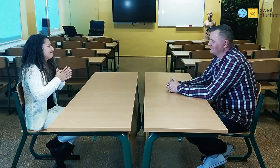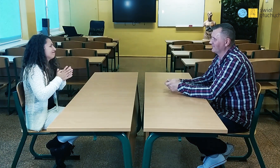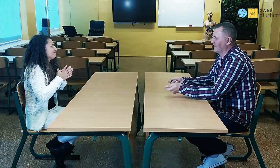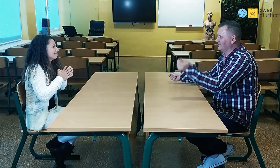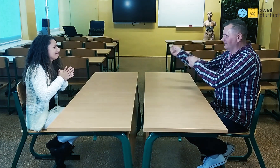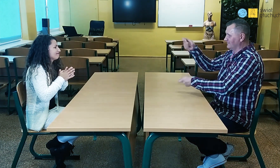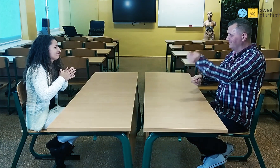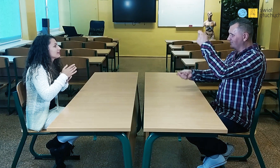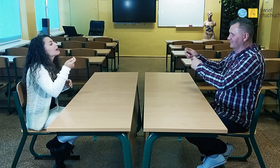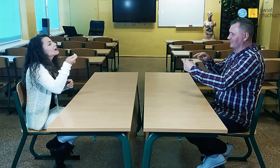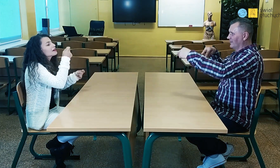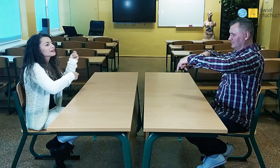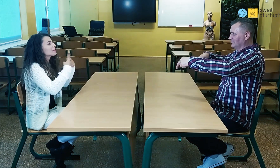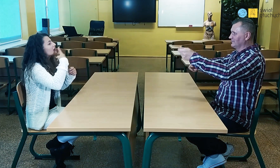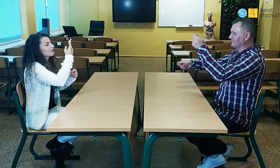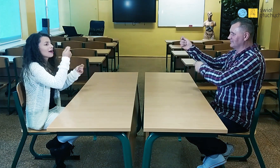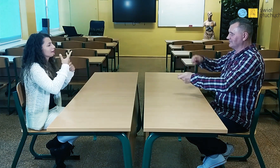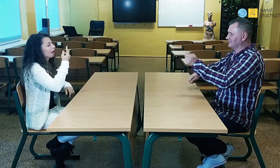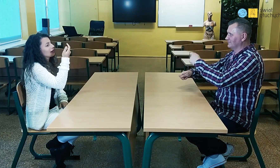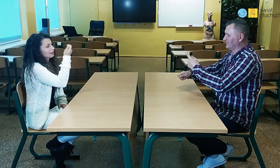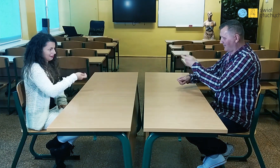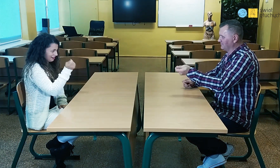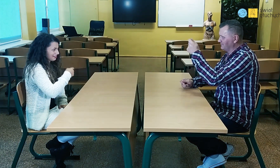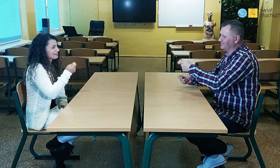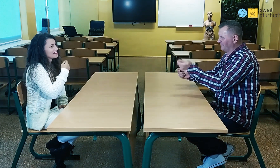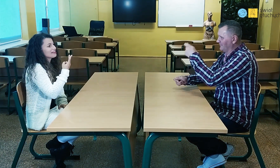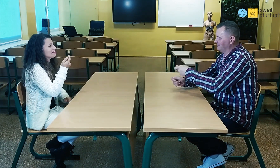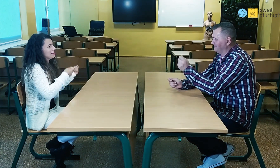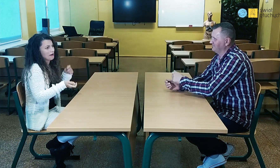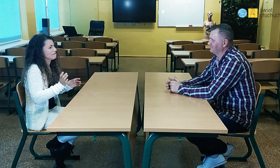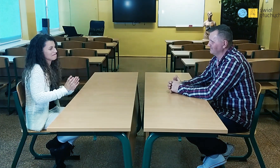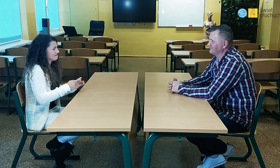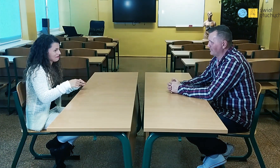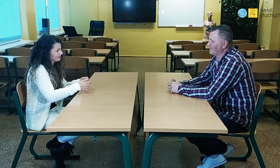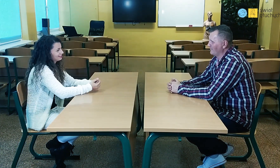Did you jump over two ropes? That too, but with just one rope.